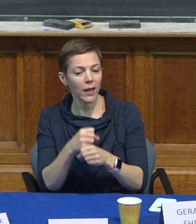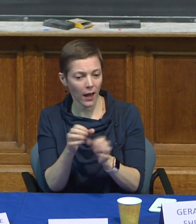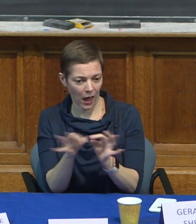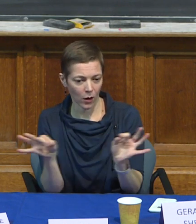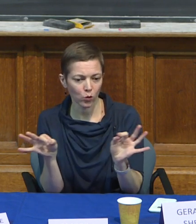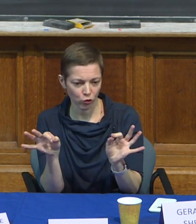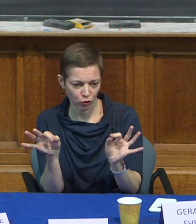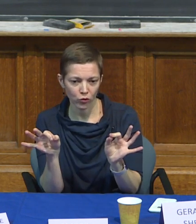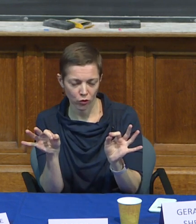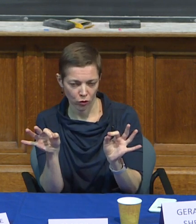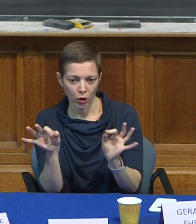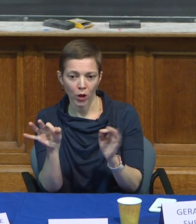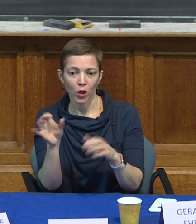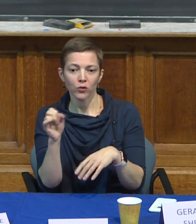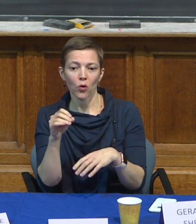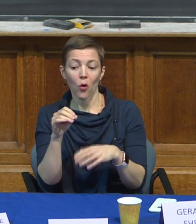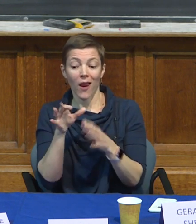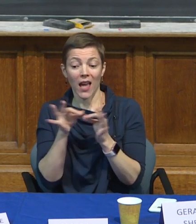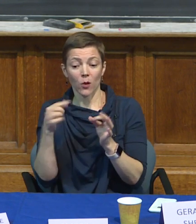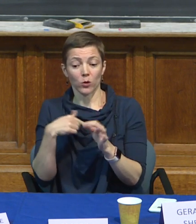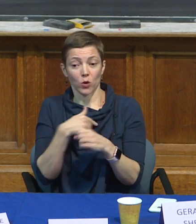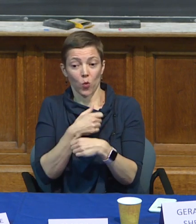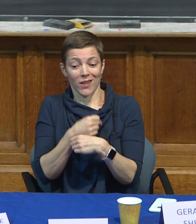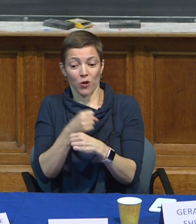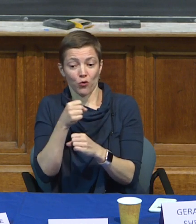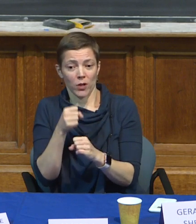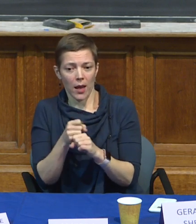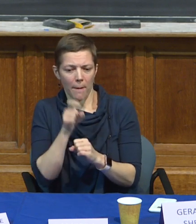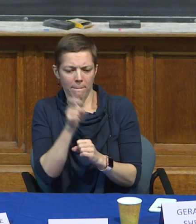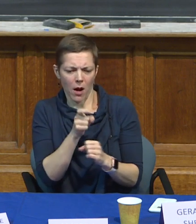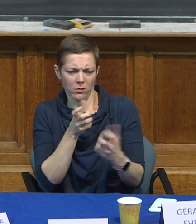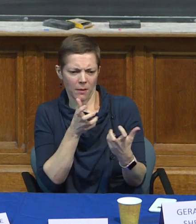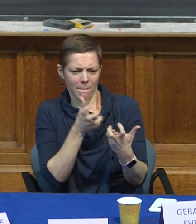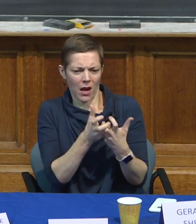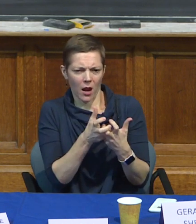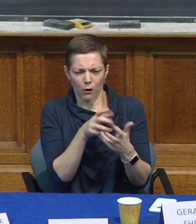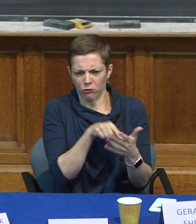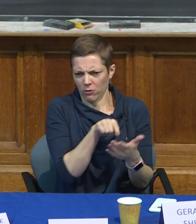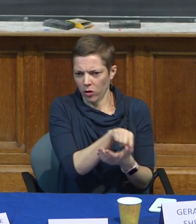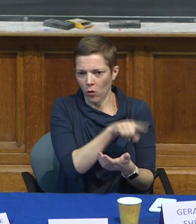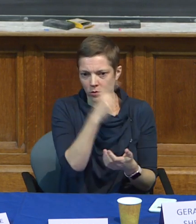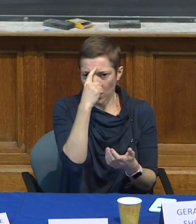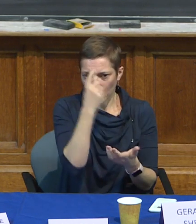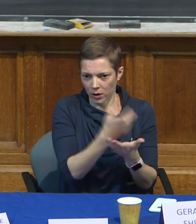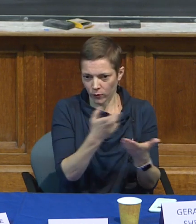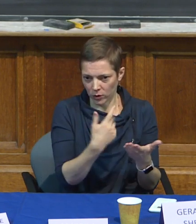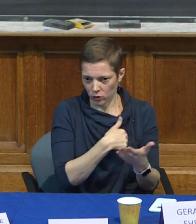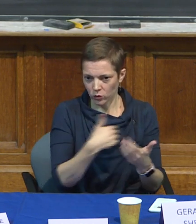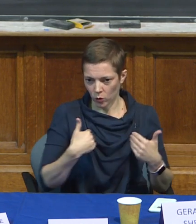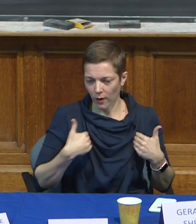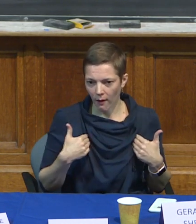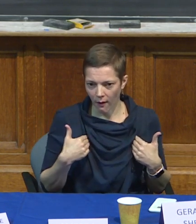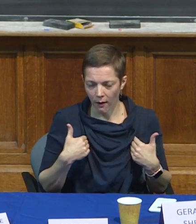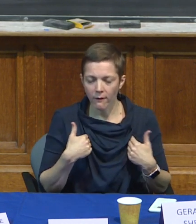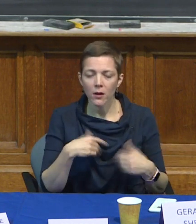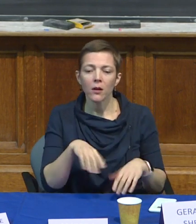to create language. So the languages that we create must...